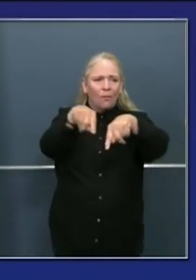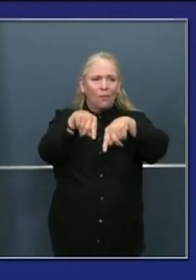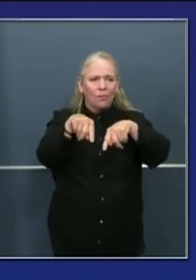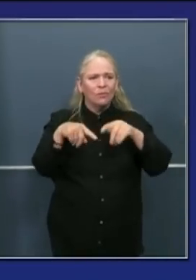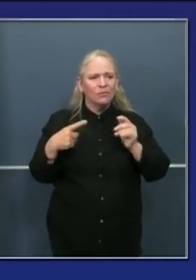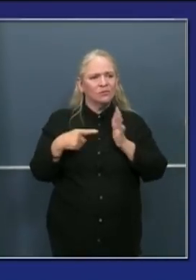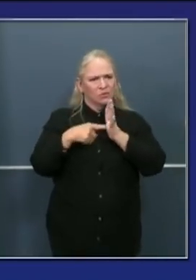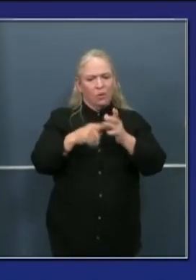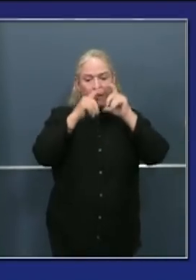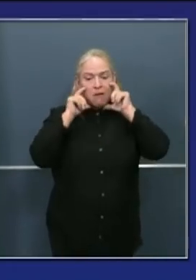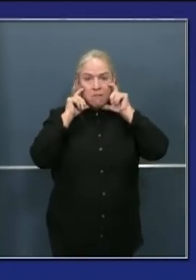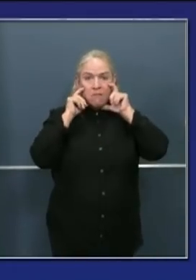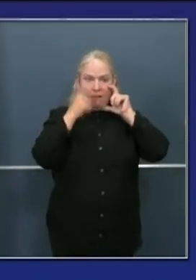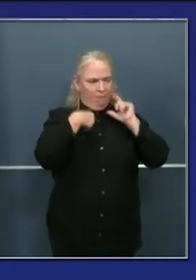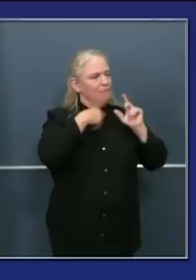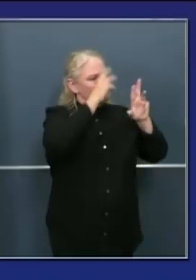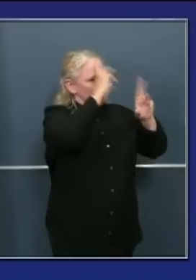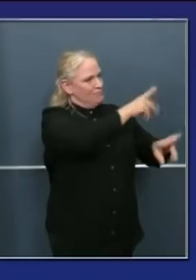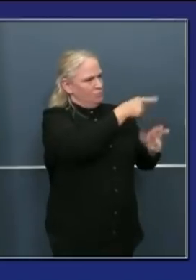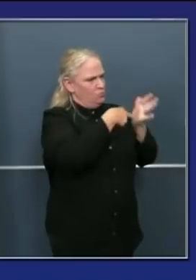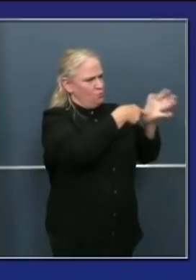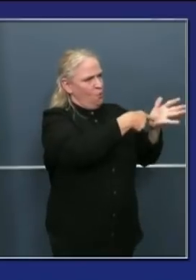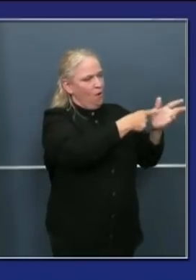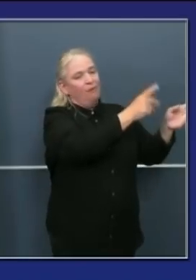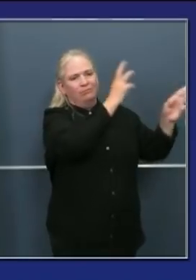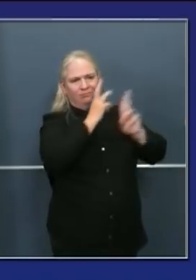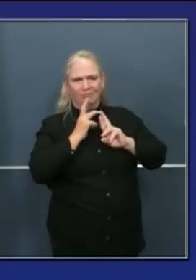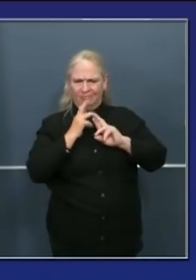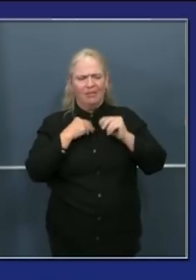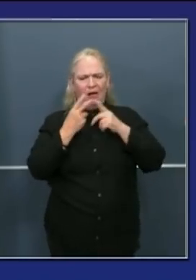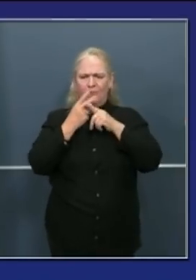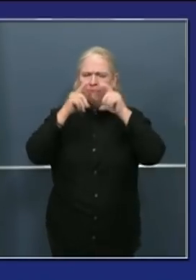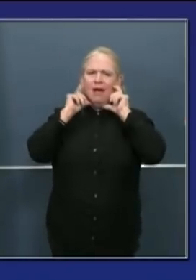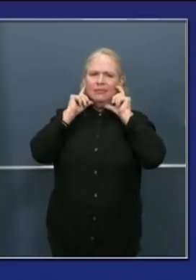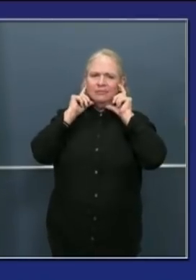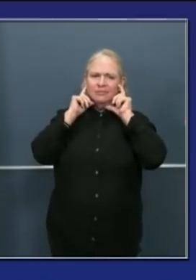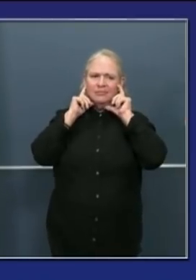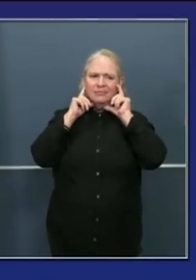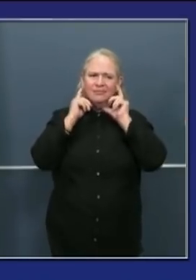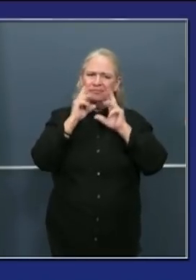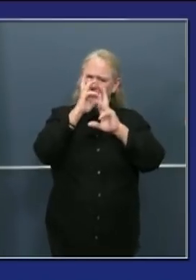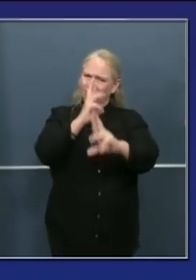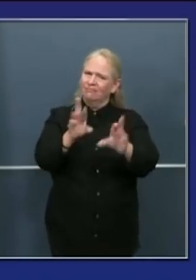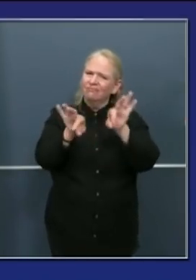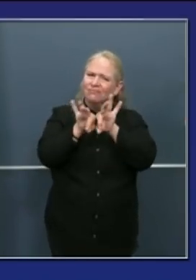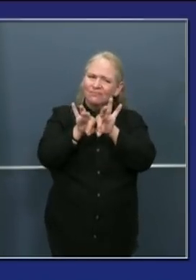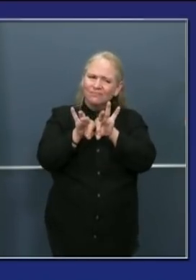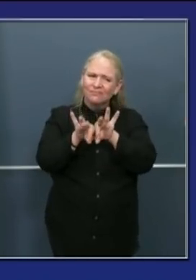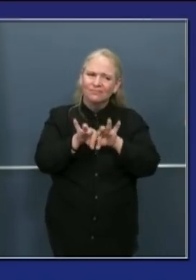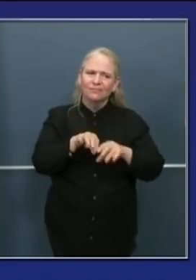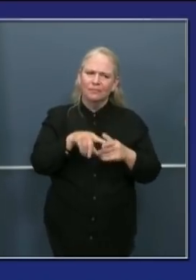IT IS A MANDATE IN THE STATE OF CALIFORNIA PROTECTS NOT JUST YOU AND OTHERS IN A SIGN OF RESPECT AND SIGN OF